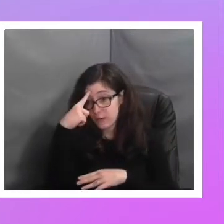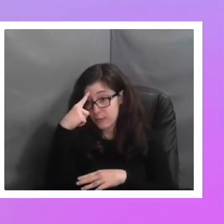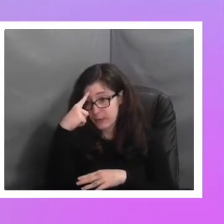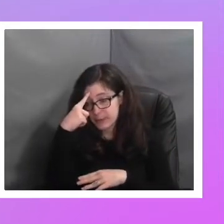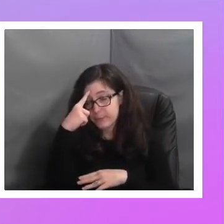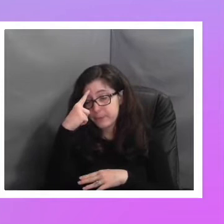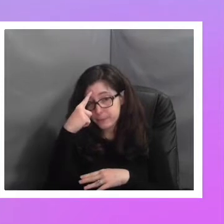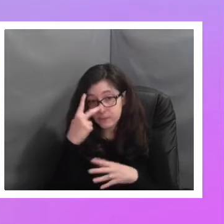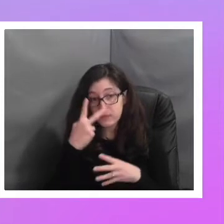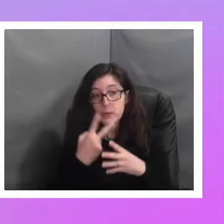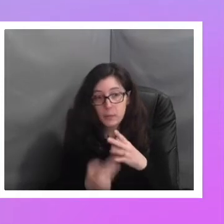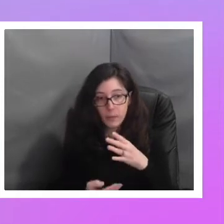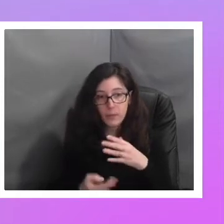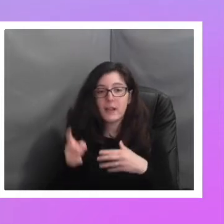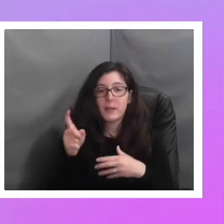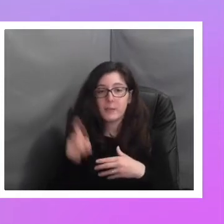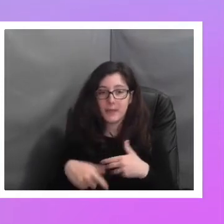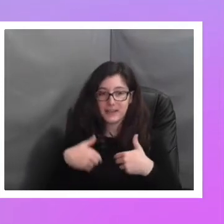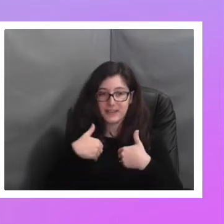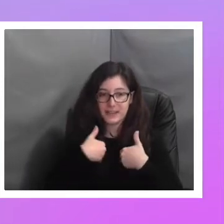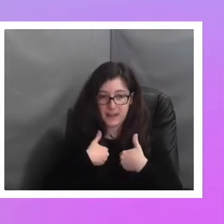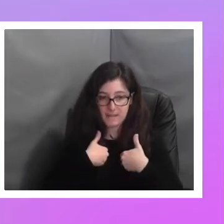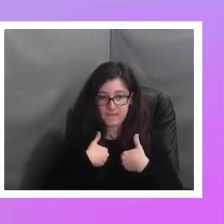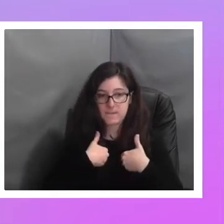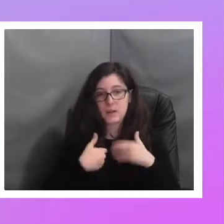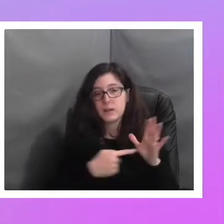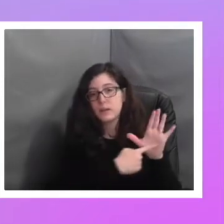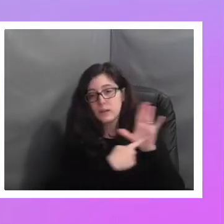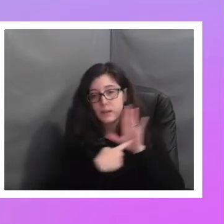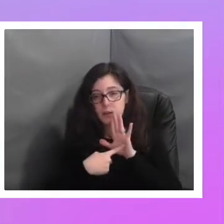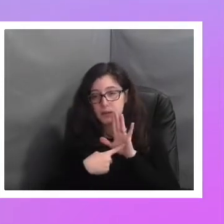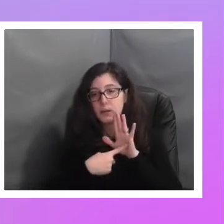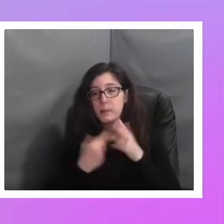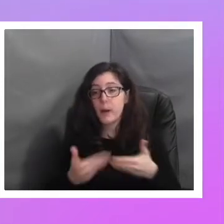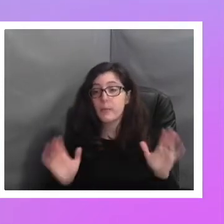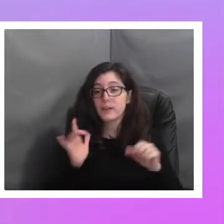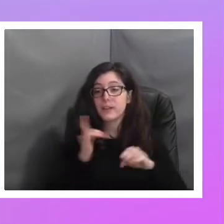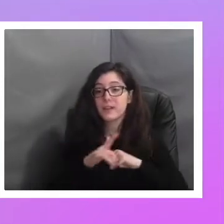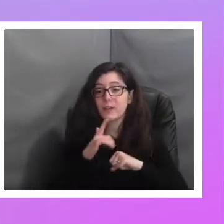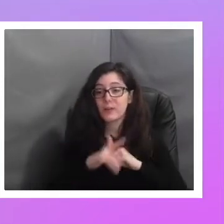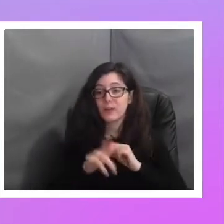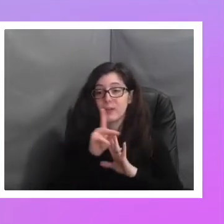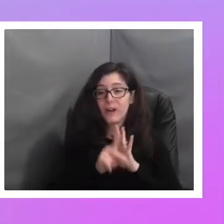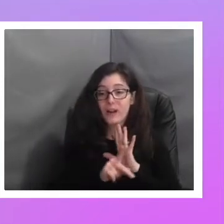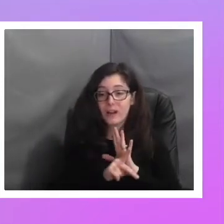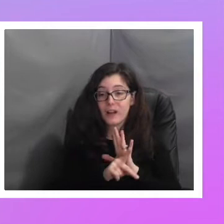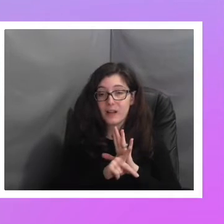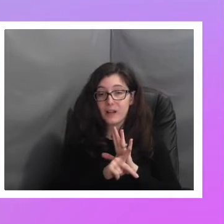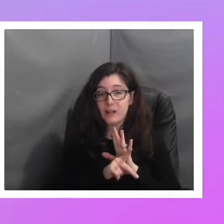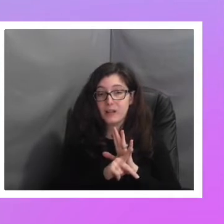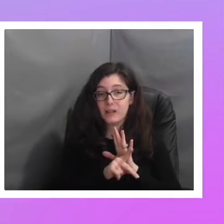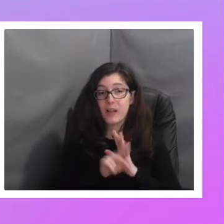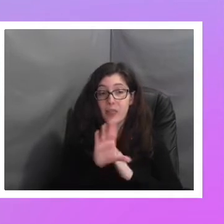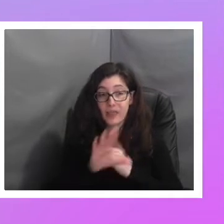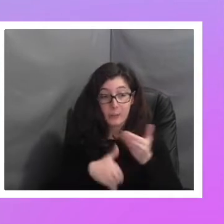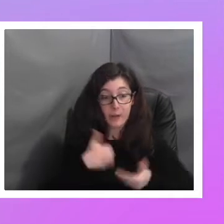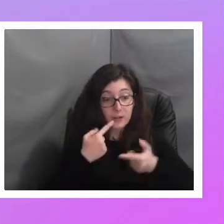to have external facing publicly available policies about how they do achieve and/or will achieve accessibility,